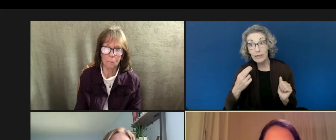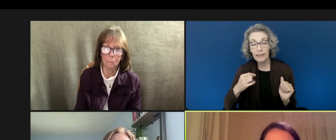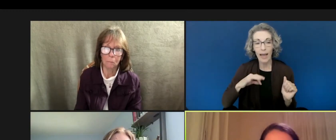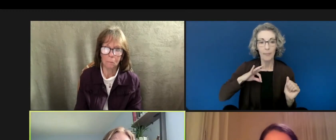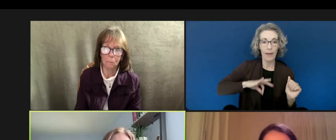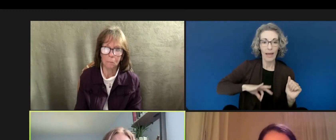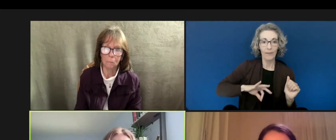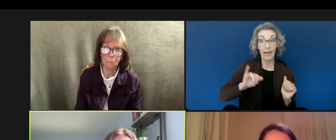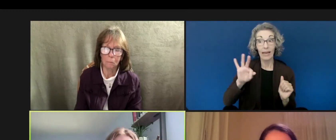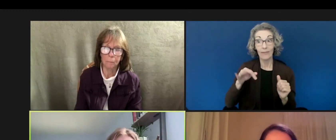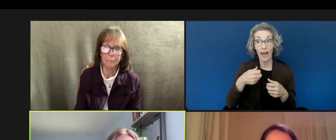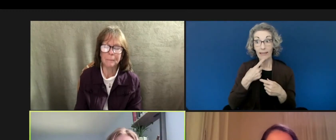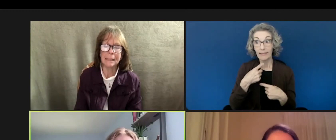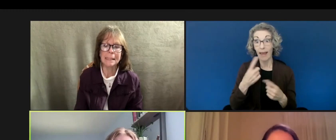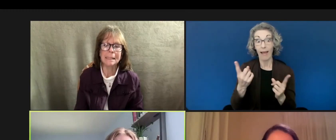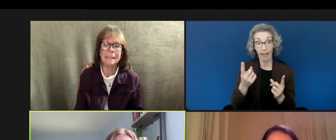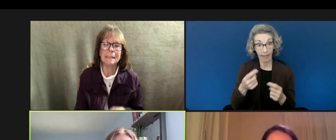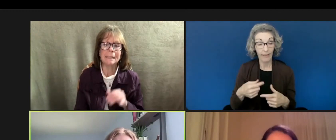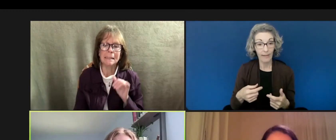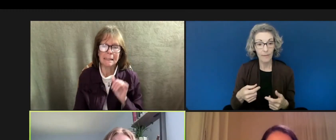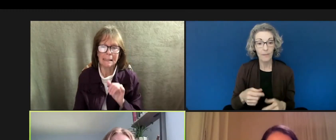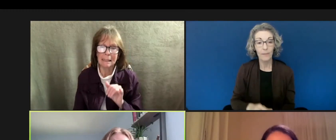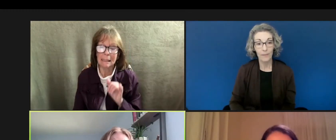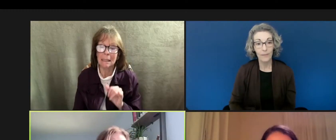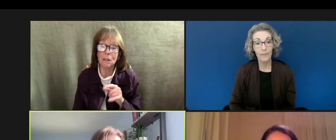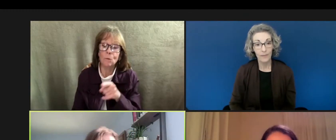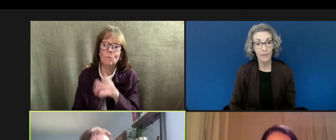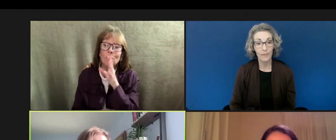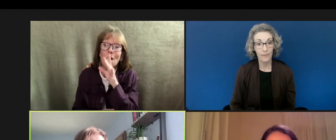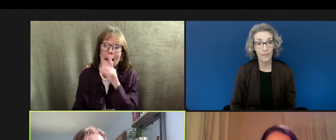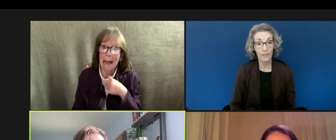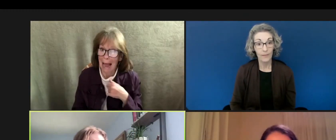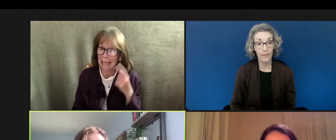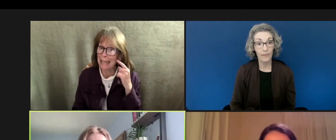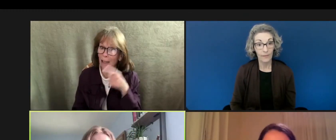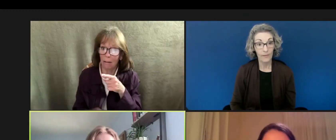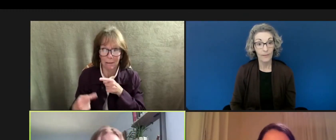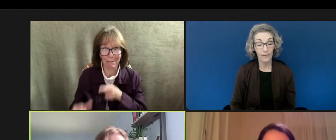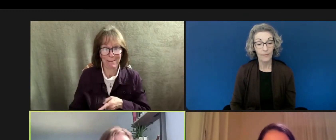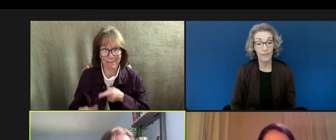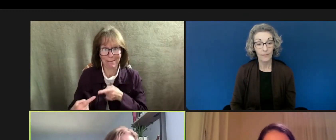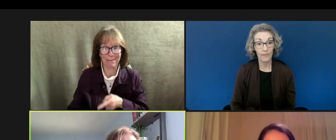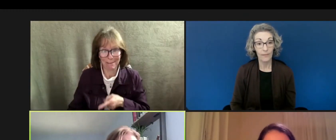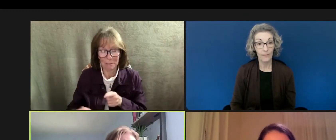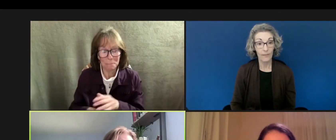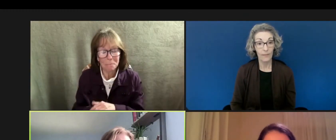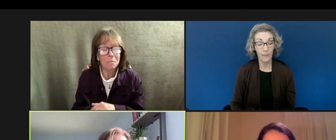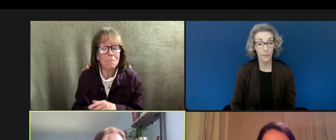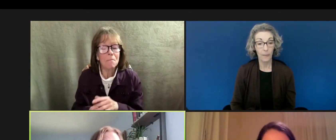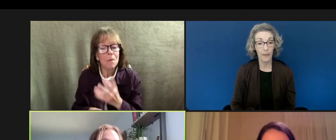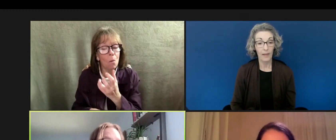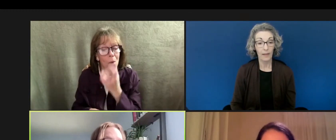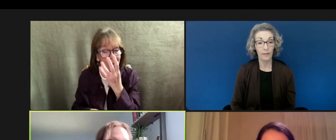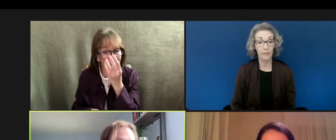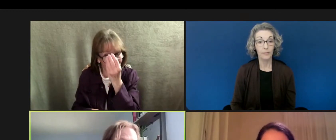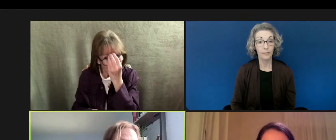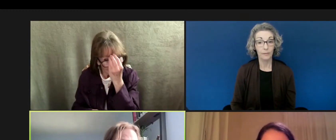Yeah, I really hear that tension in what you're saying. I just wanted to share these folks who are offering what they would